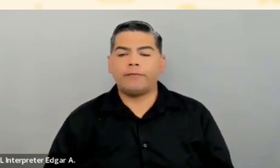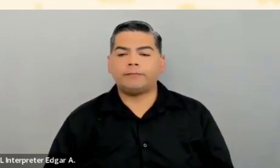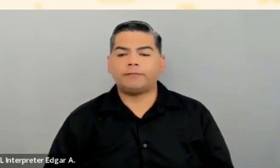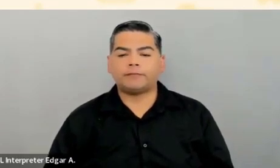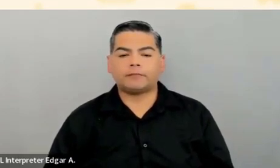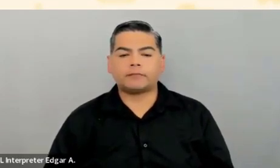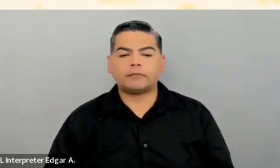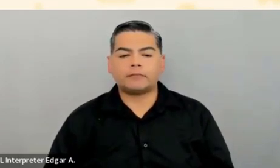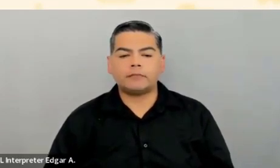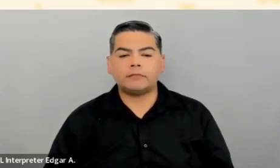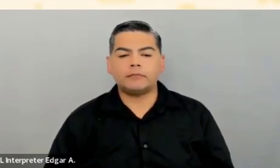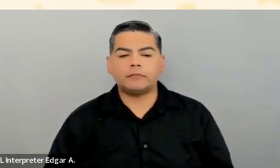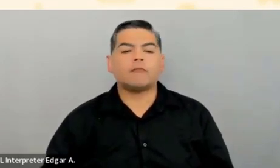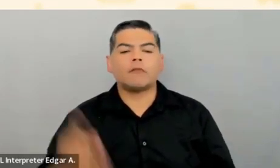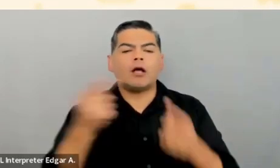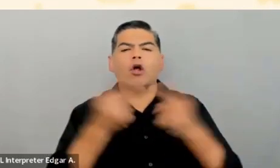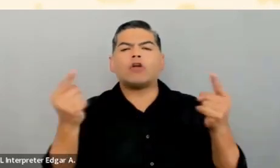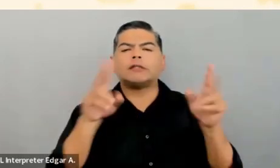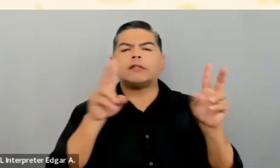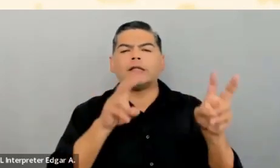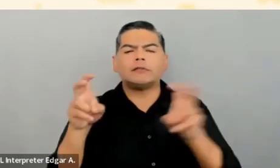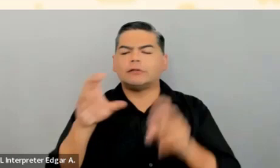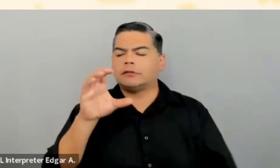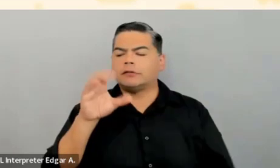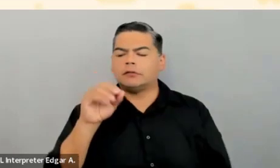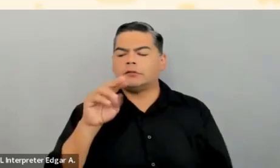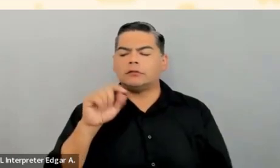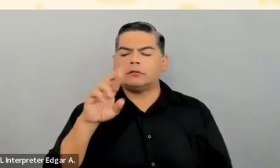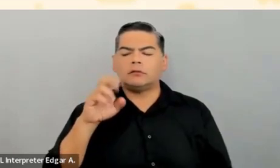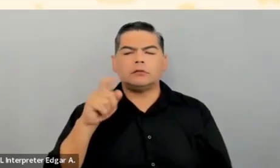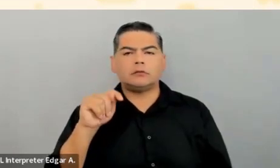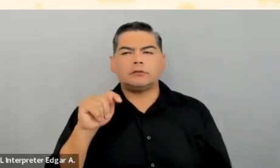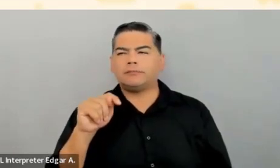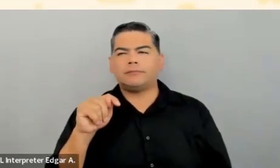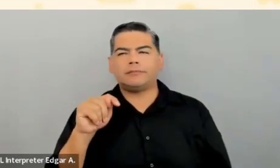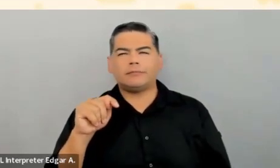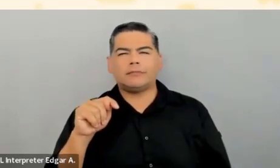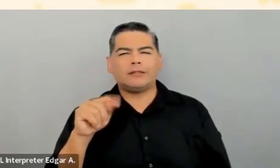Now contrast issues are not typically a huge issue in themes,